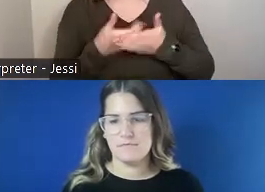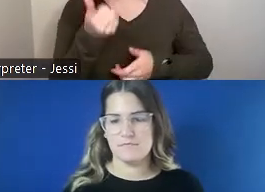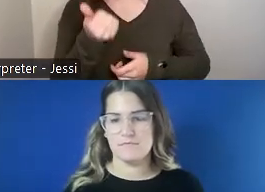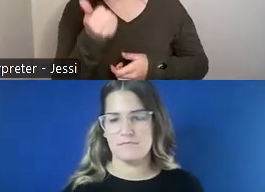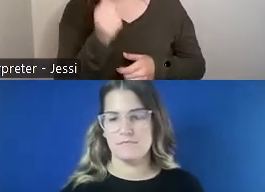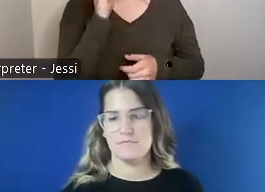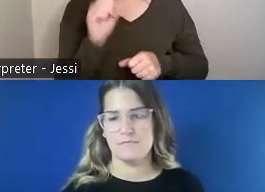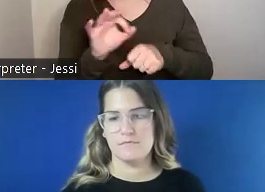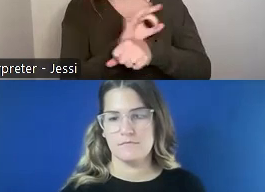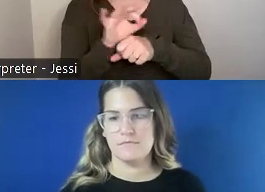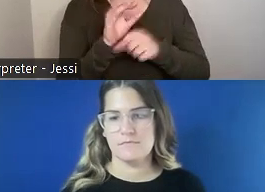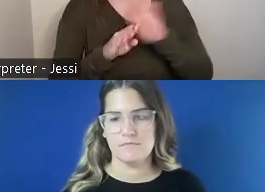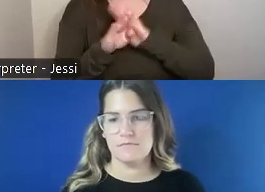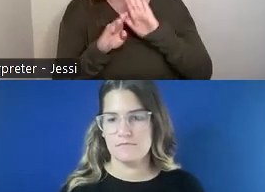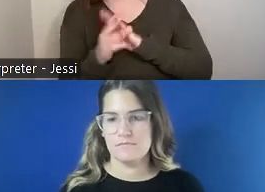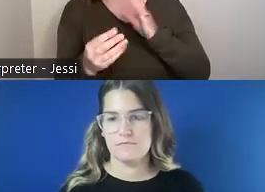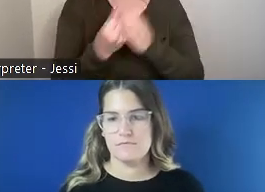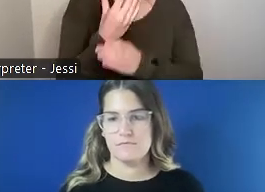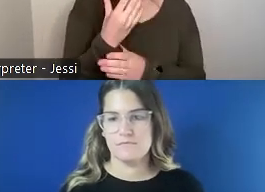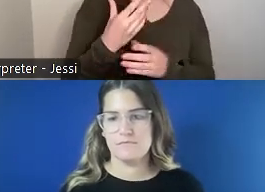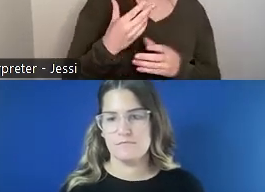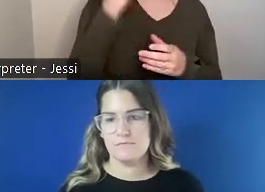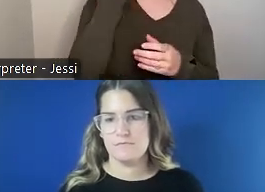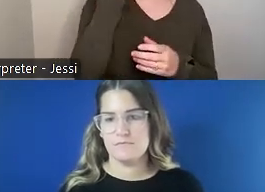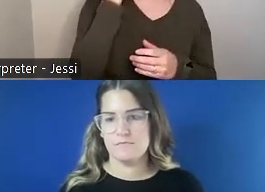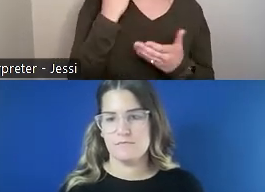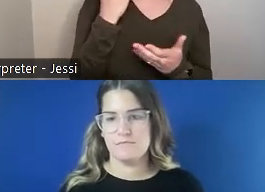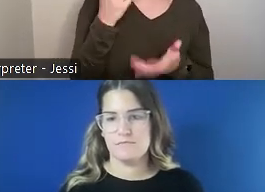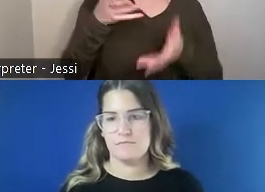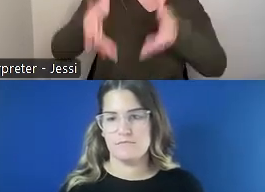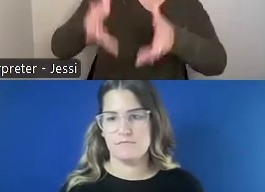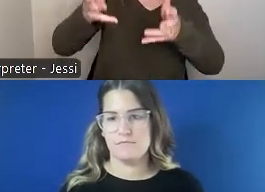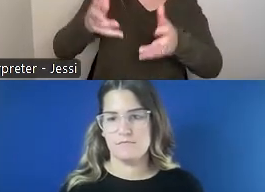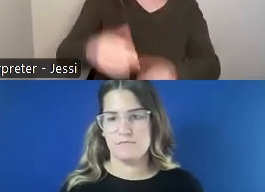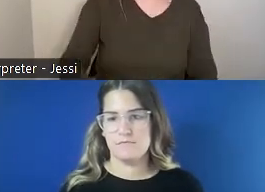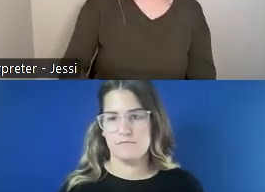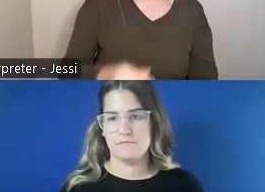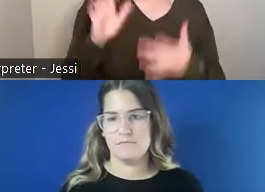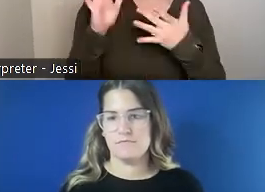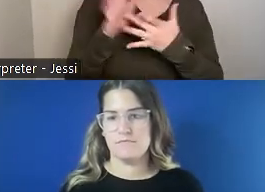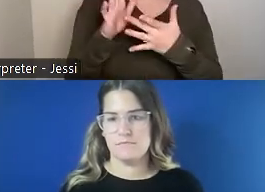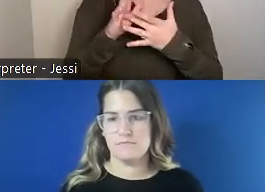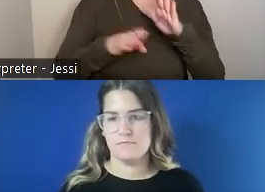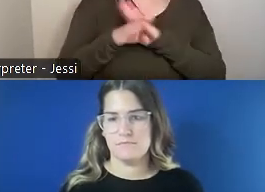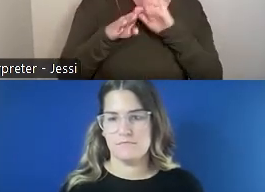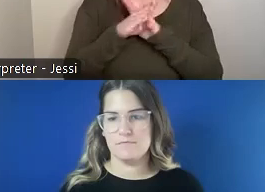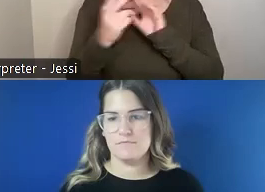develop grow learn optimally in a vacuum there's a developmental orientation what works and it makes